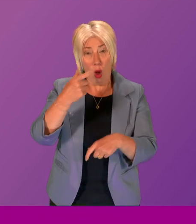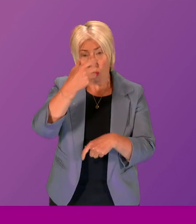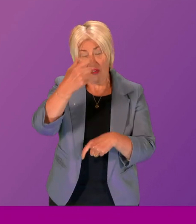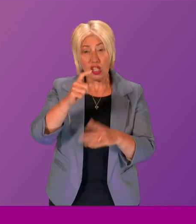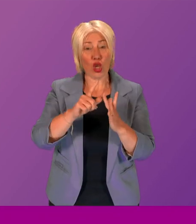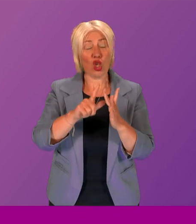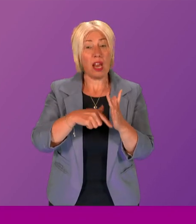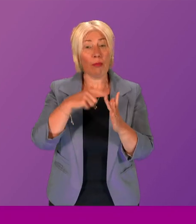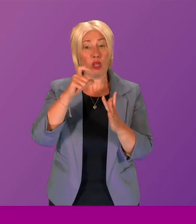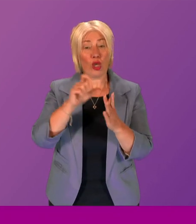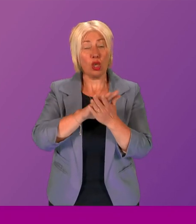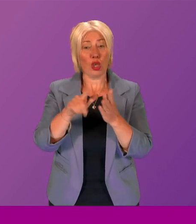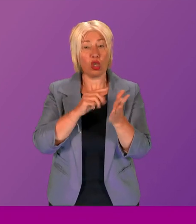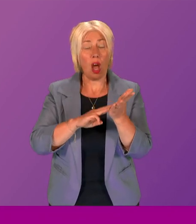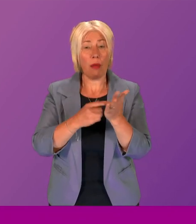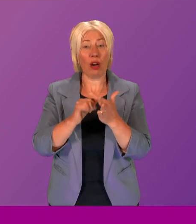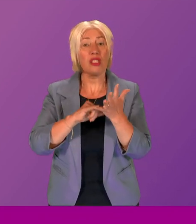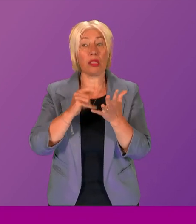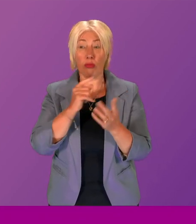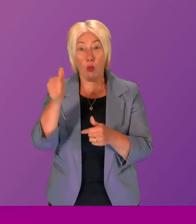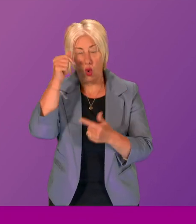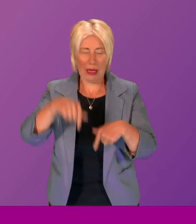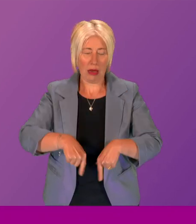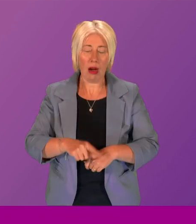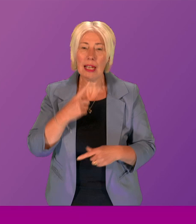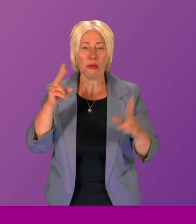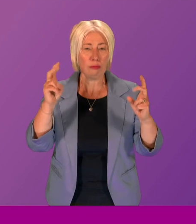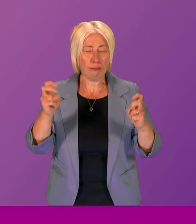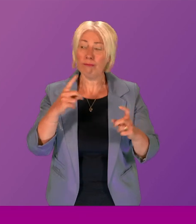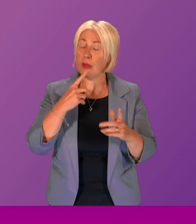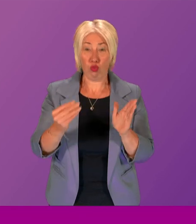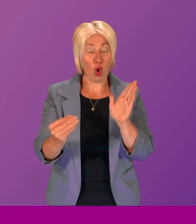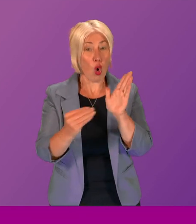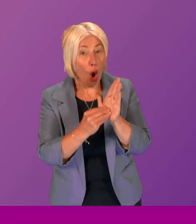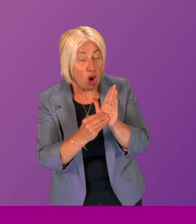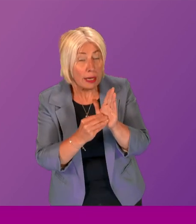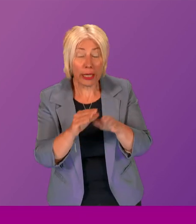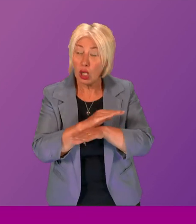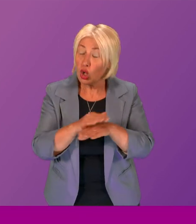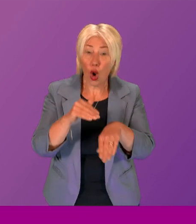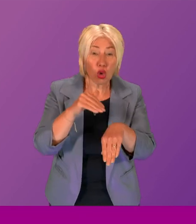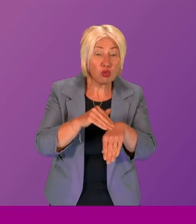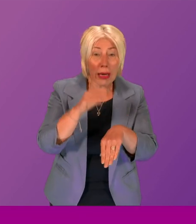who is well known to members. He says that the recording of non-crime hate incidents